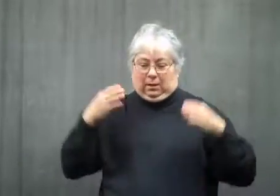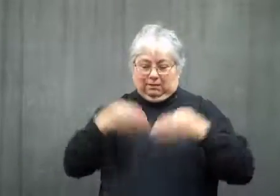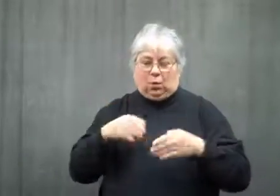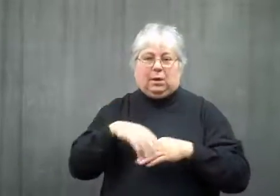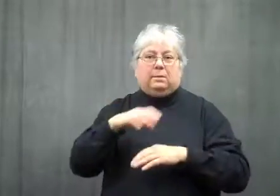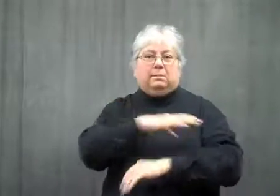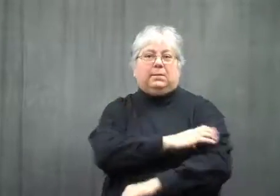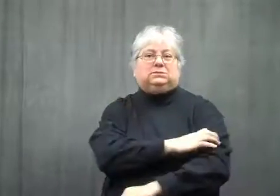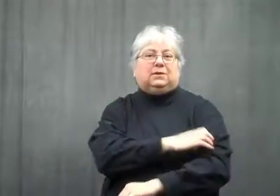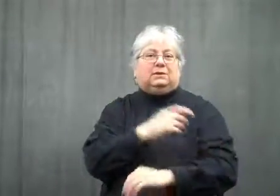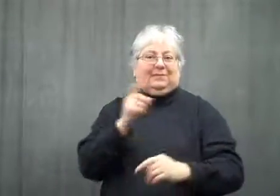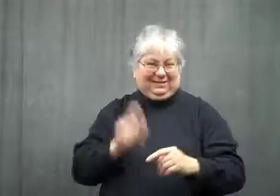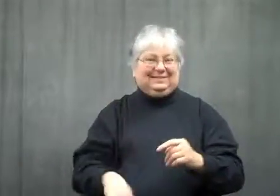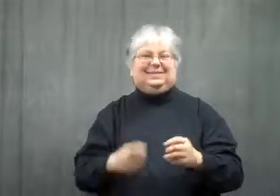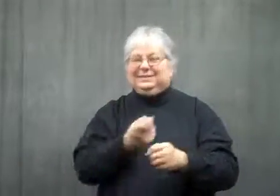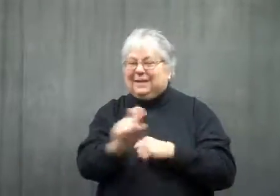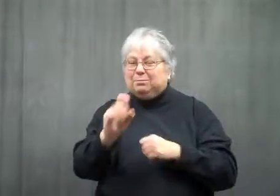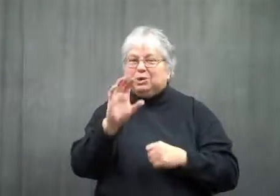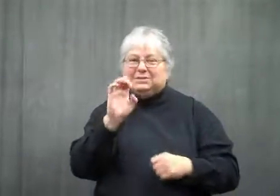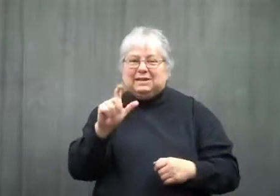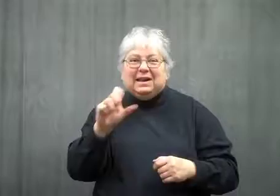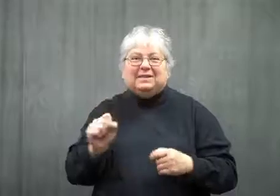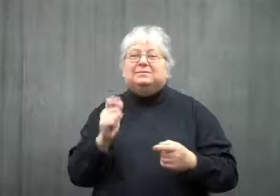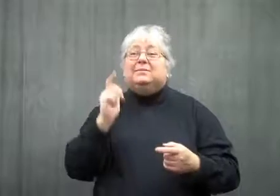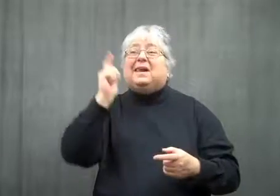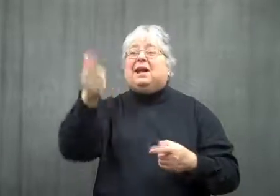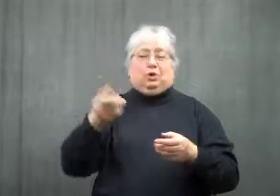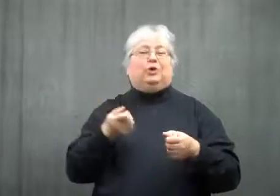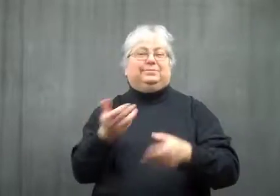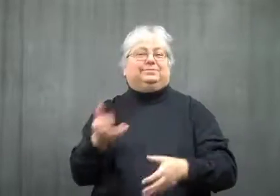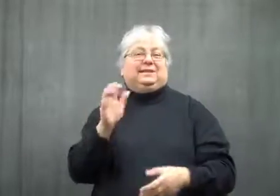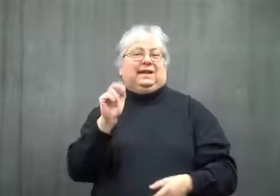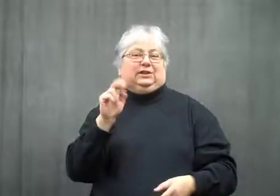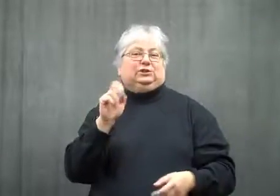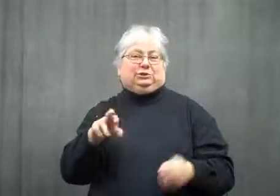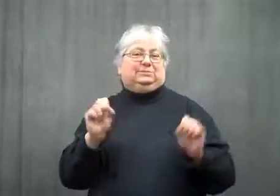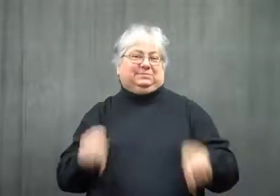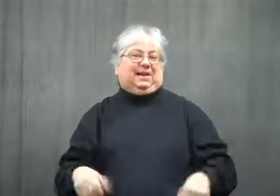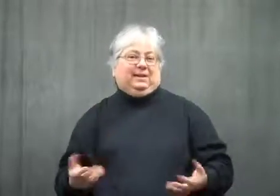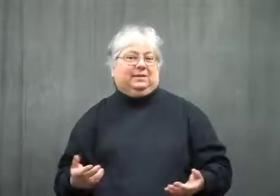It targets the muscles and causes cell damage that leads to cancer.